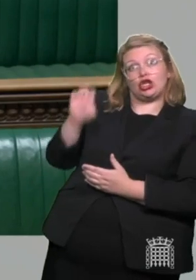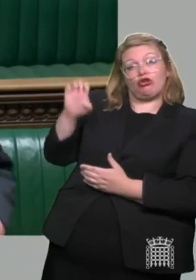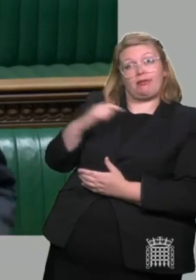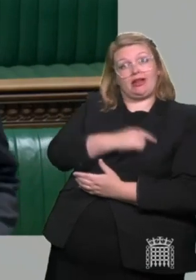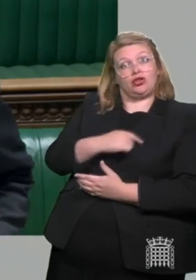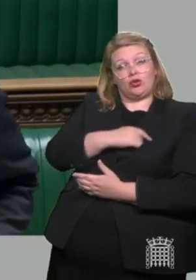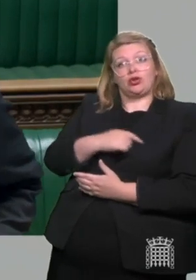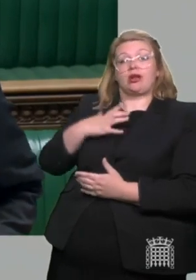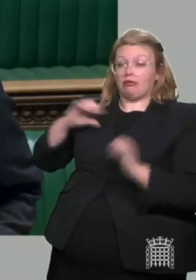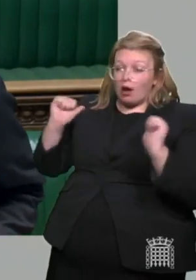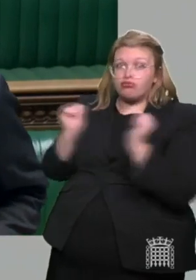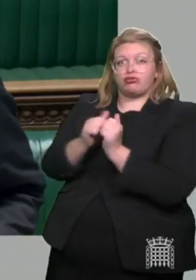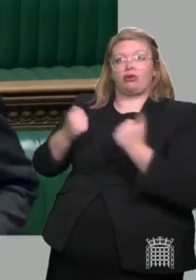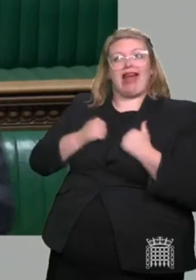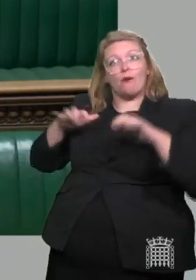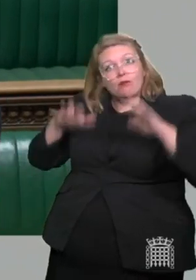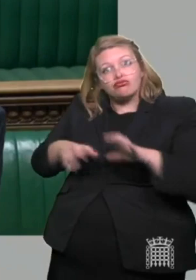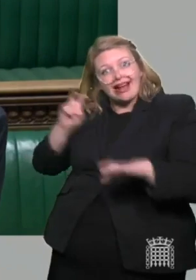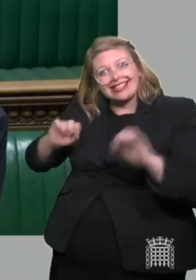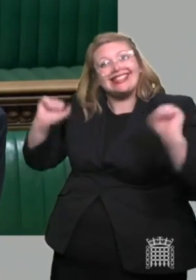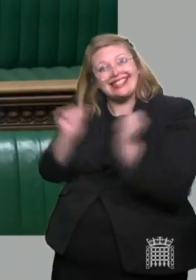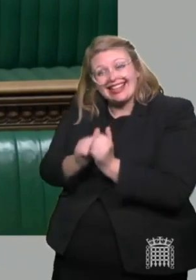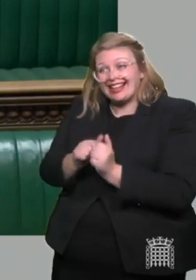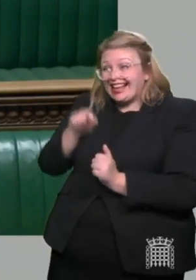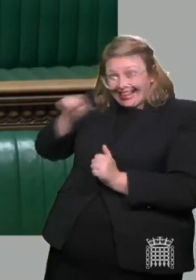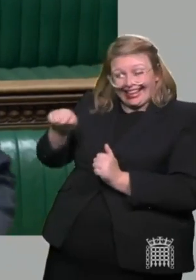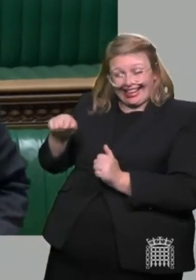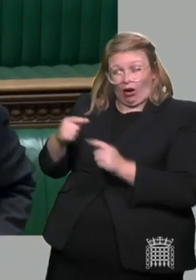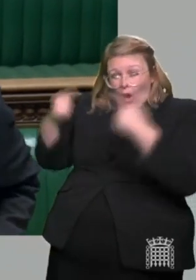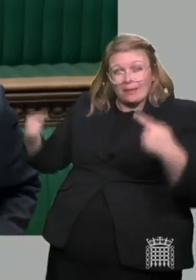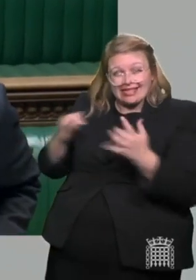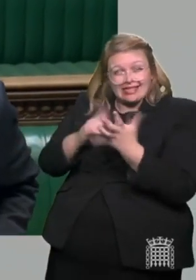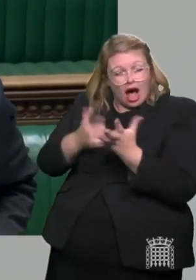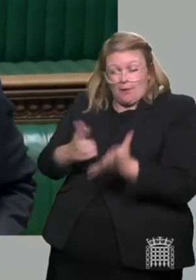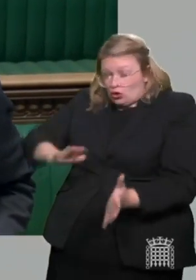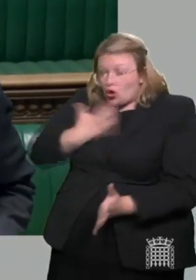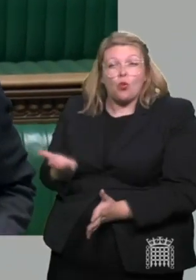our Brexit deal, which he opposed. That enables us not just to take back control of our borders,